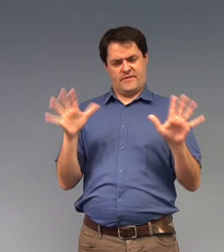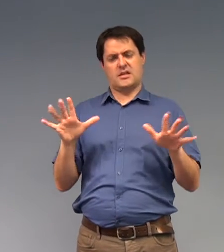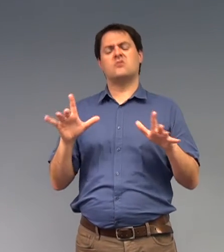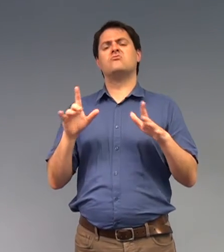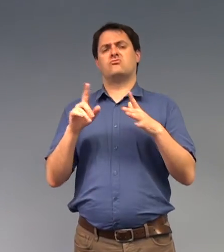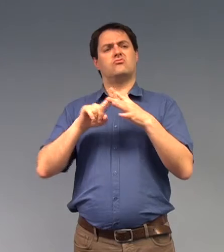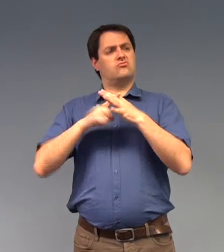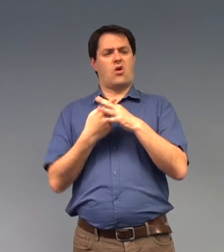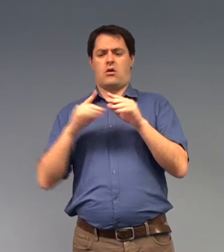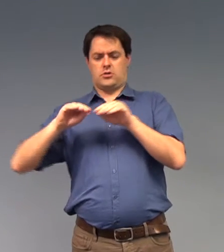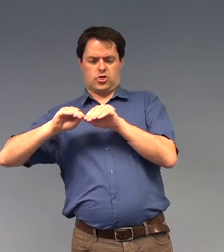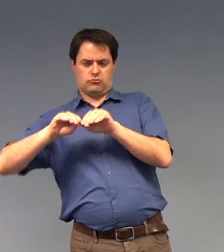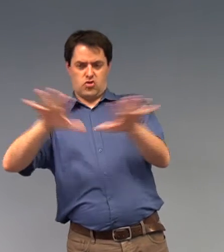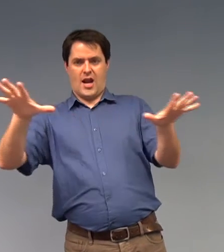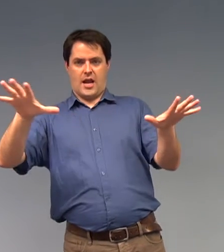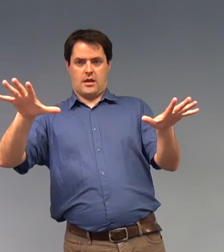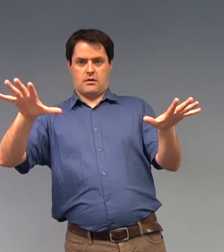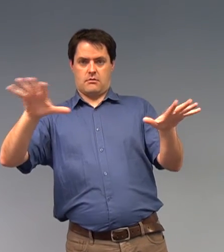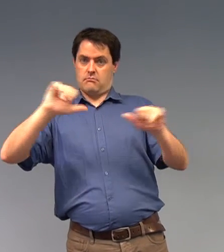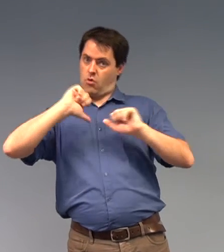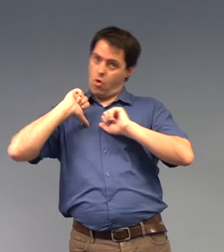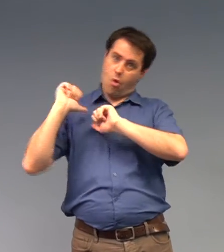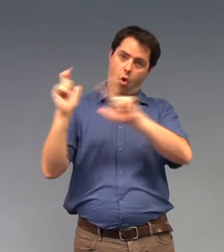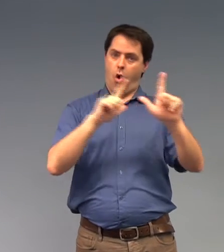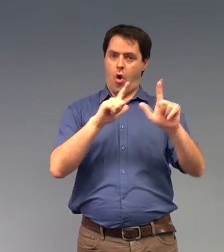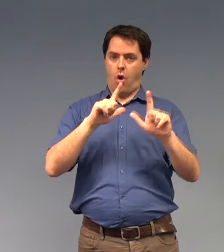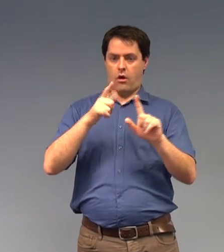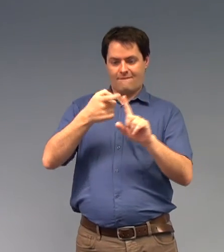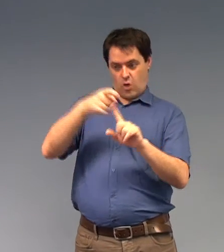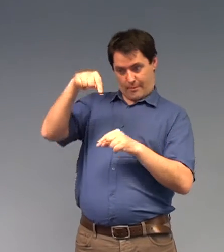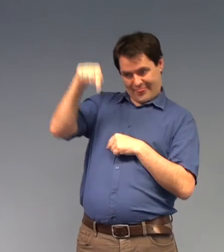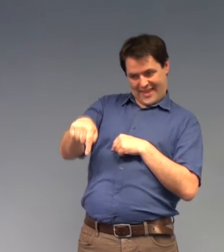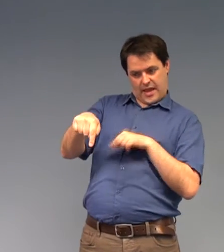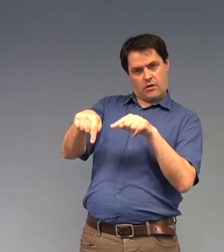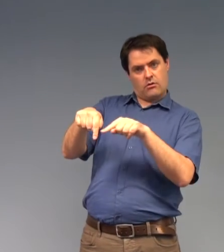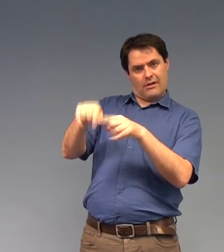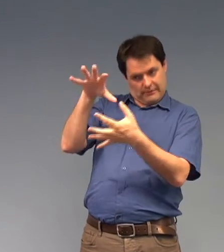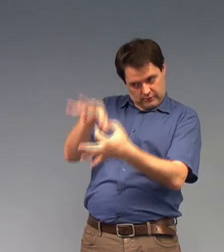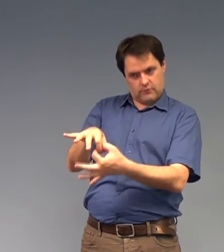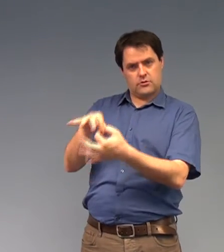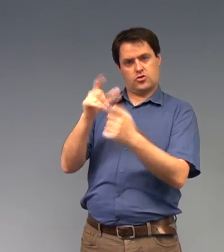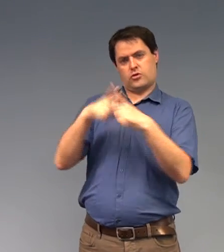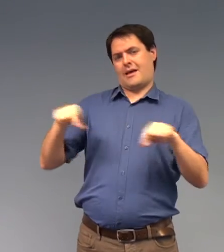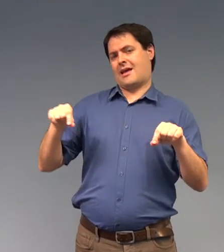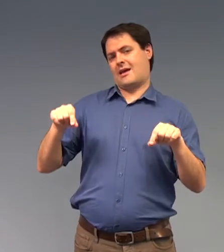And yet all of the translators appeared, once they'd set up a locus for Japan,